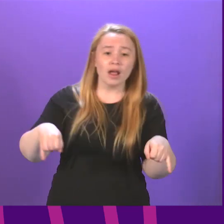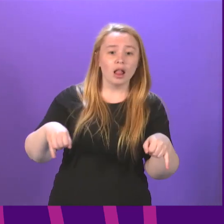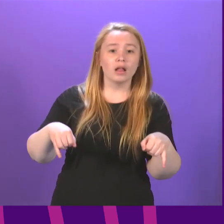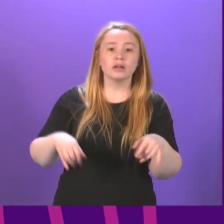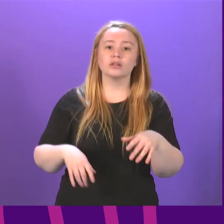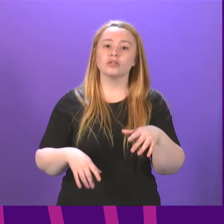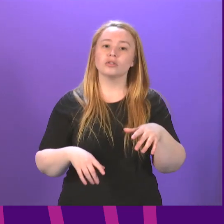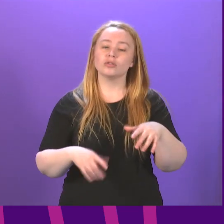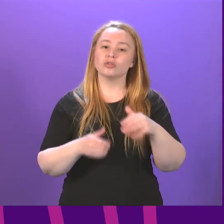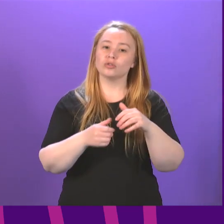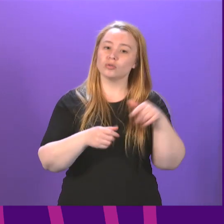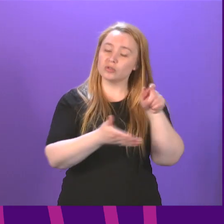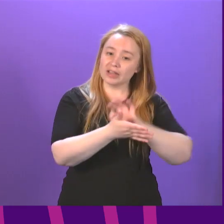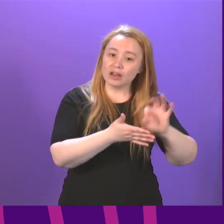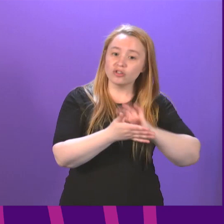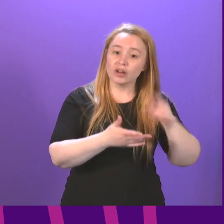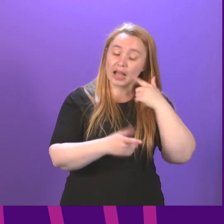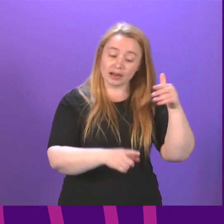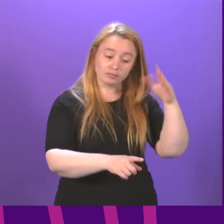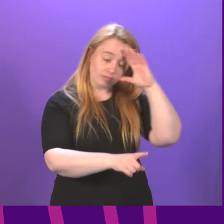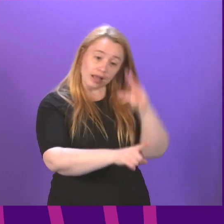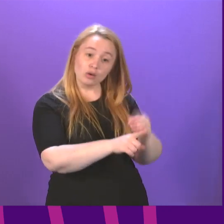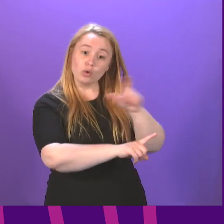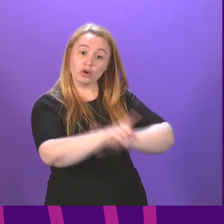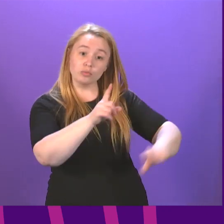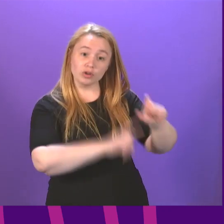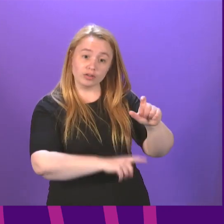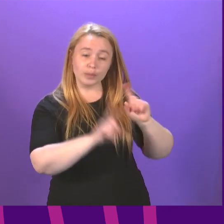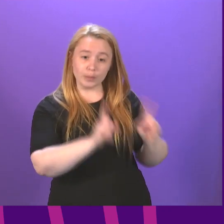secretary give to local residents, given that SEPA has rejected proposals to install